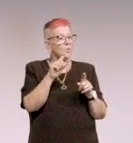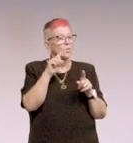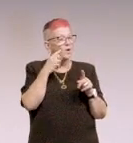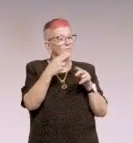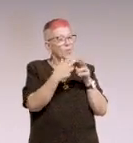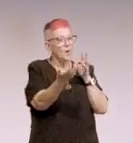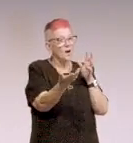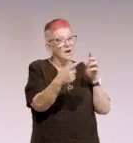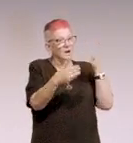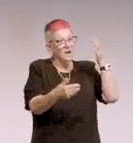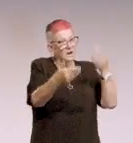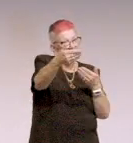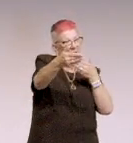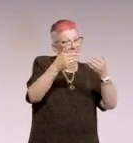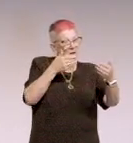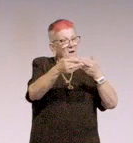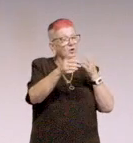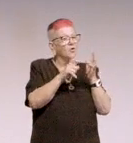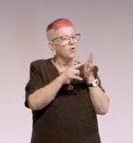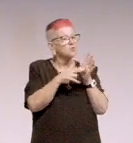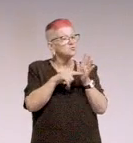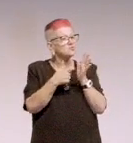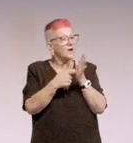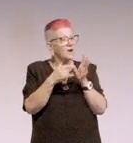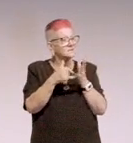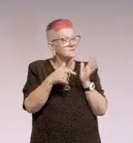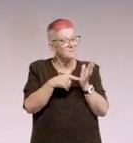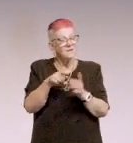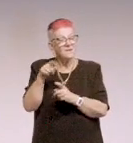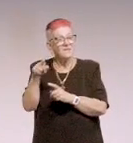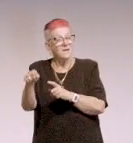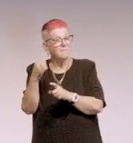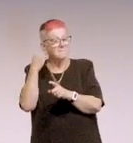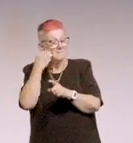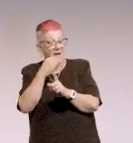ratio in CCAG format while the black one is passing.